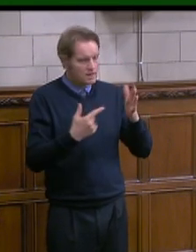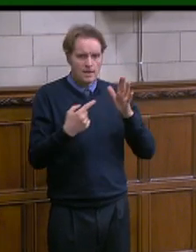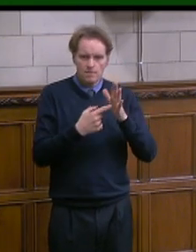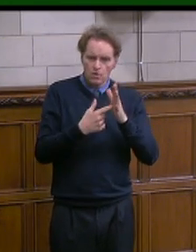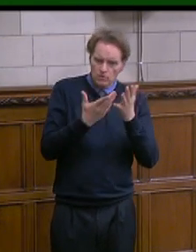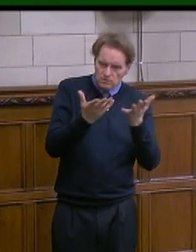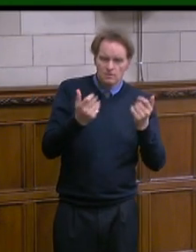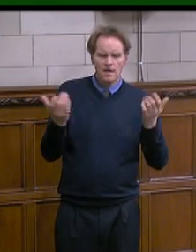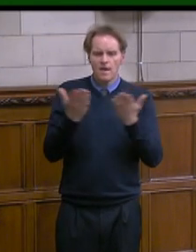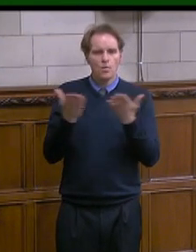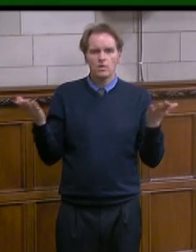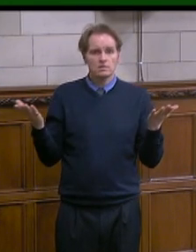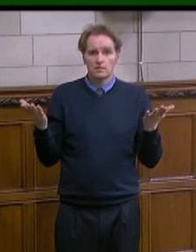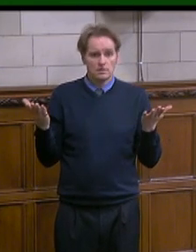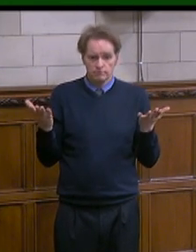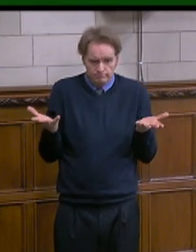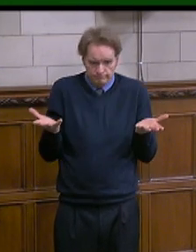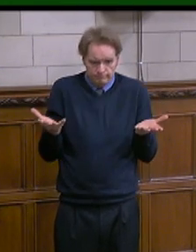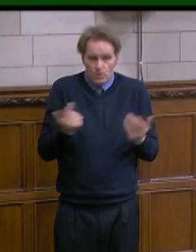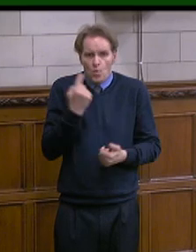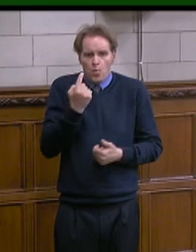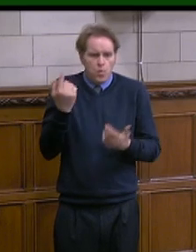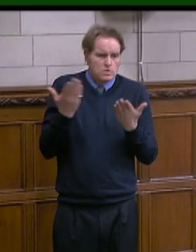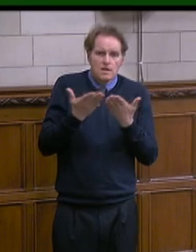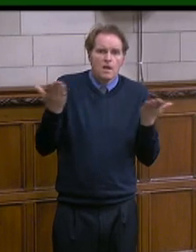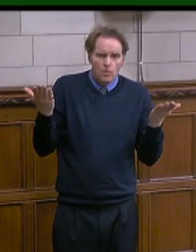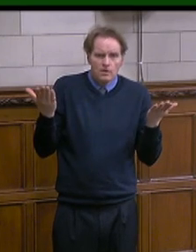Why are we picking and choosing whose equality is more important?